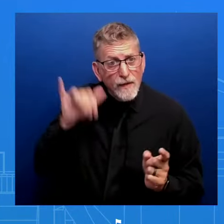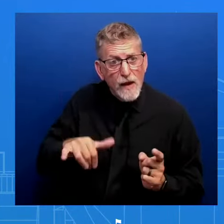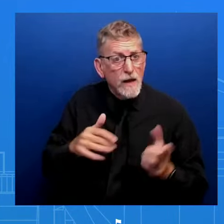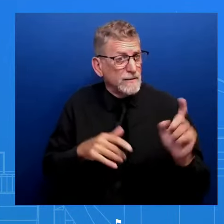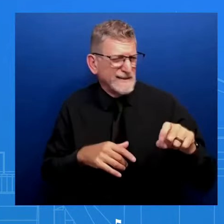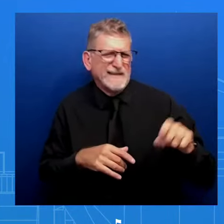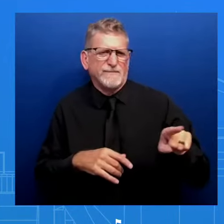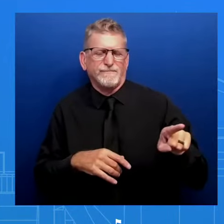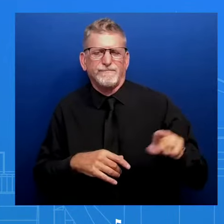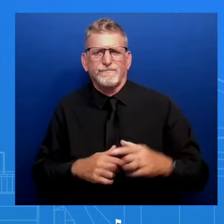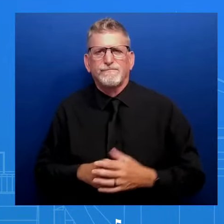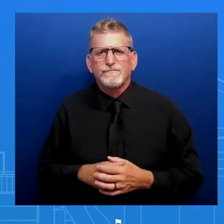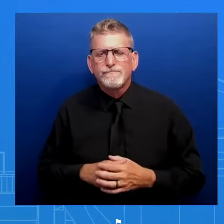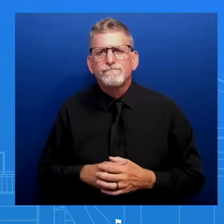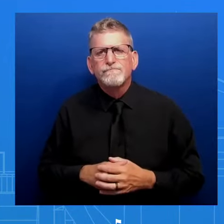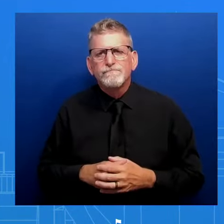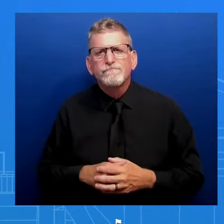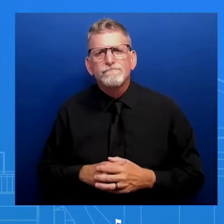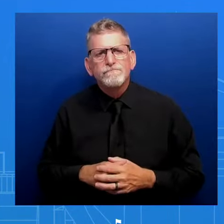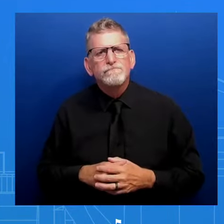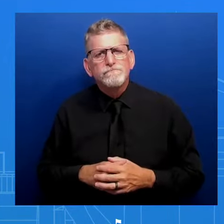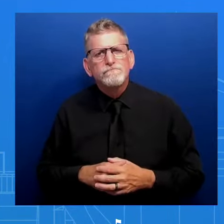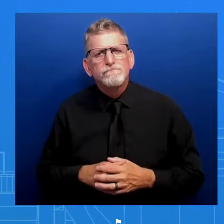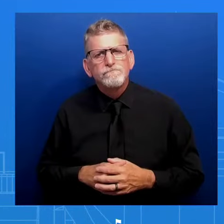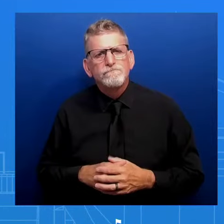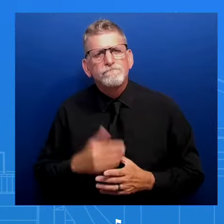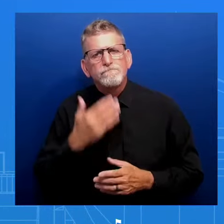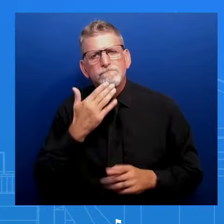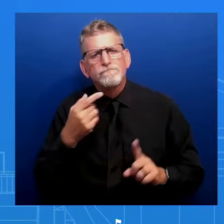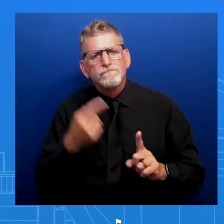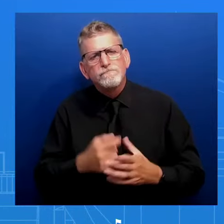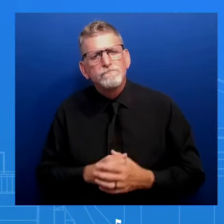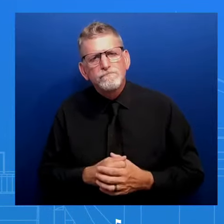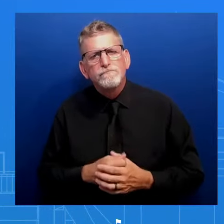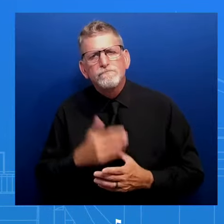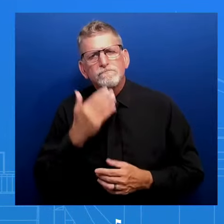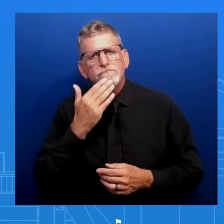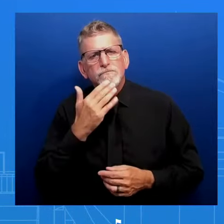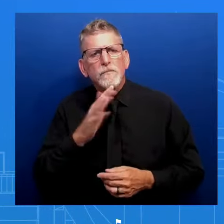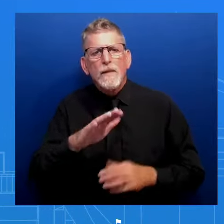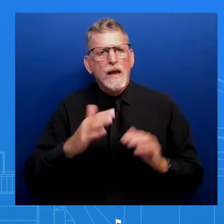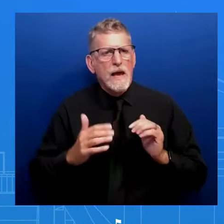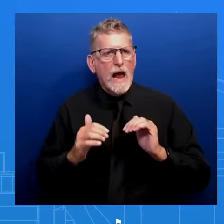to get to market is through maritime lanes -- through the Black Sea and the Mediterranean.